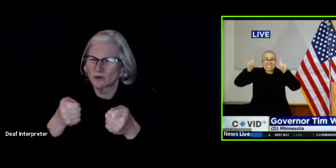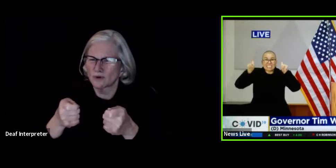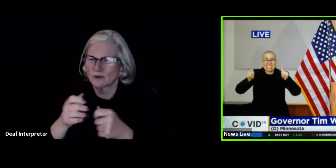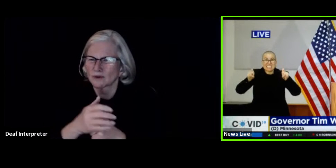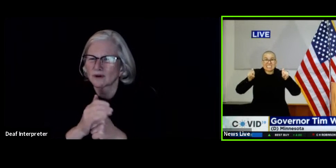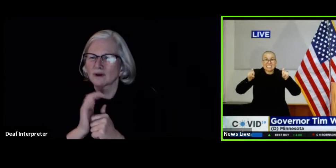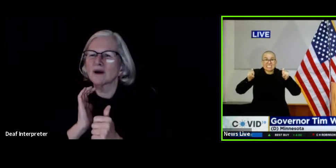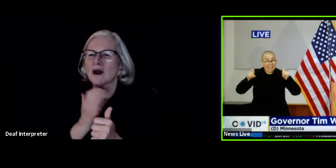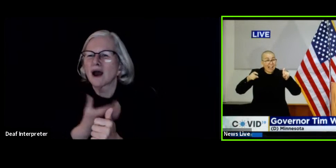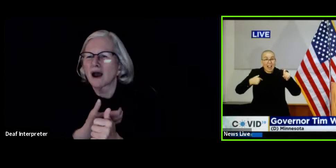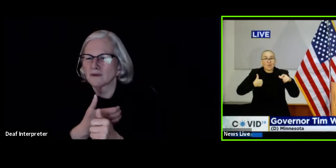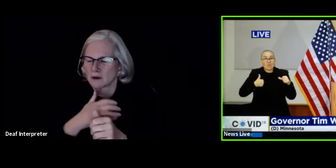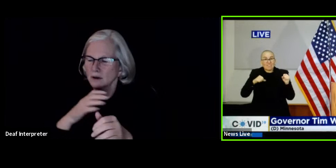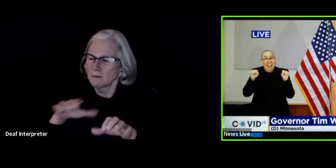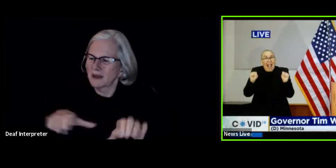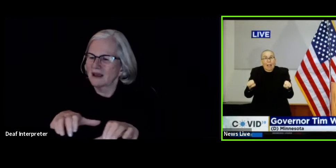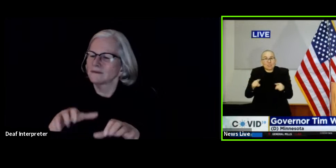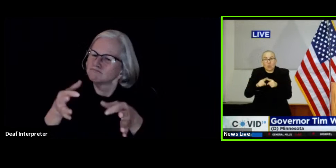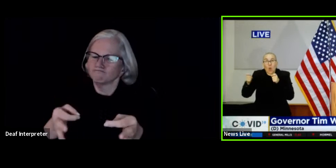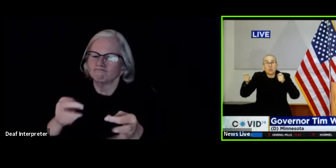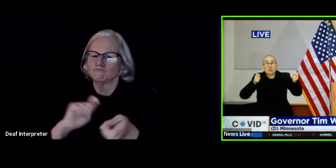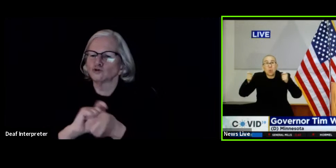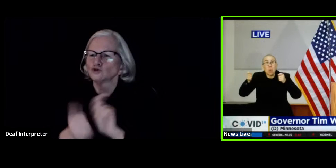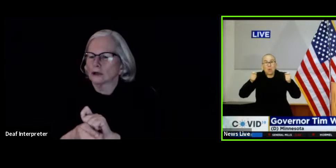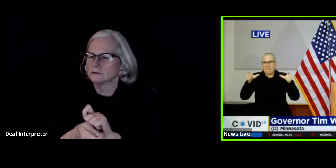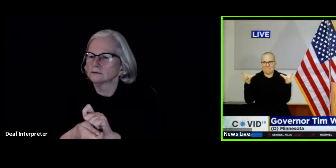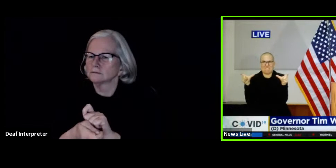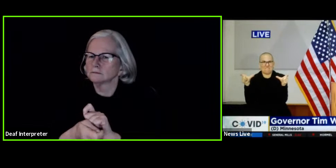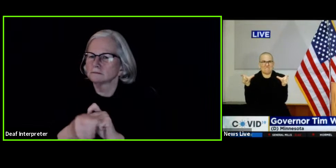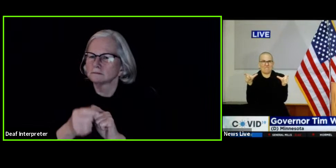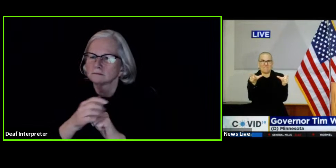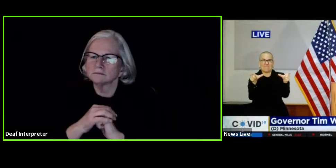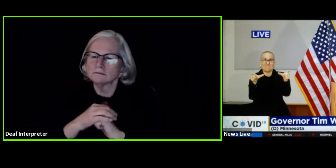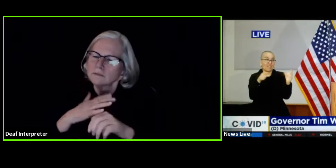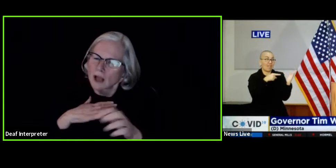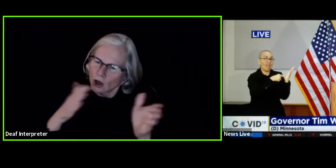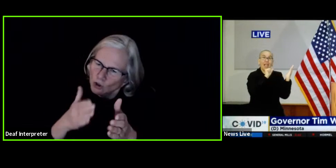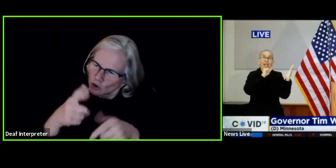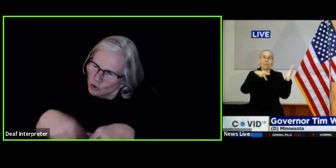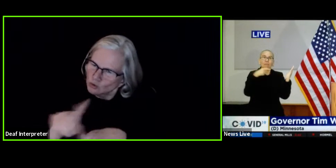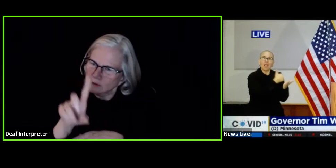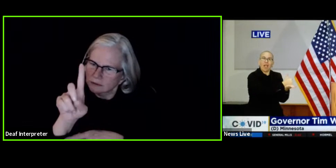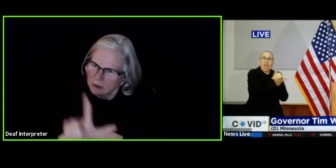NOW WITH OUR BEHAVIOR. THIS APP SHOULD HELP YOU DO THAT. SO I WOULD ENCOURAGE EVERYONE. COVIDaware MN ON YOUR APP STORES.